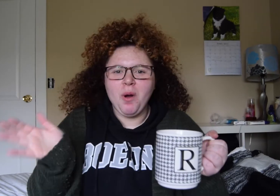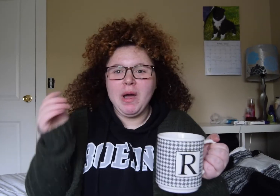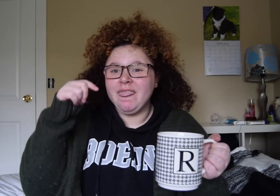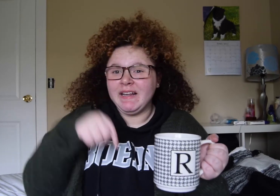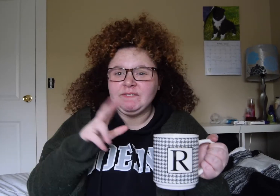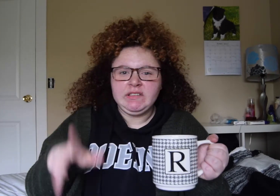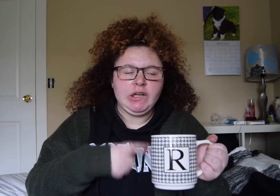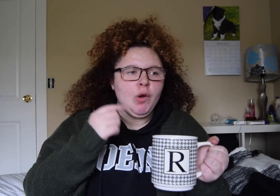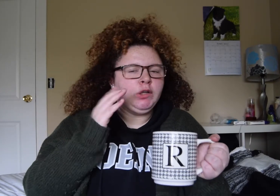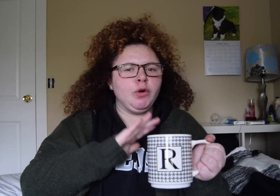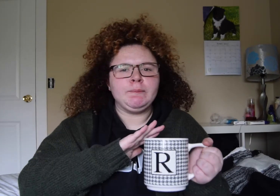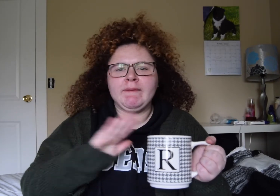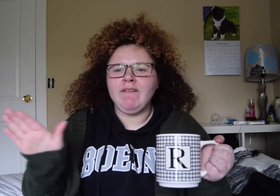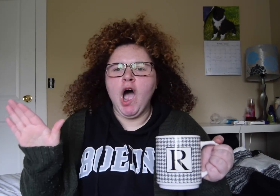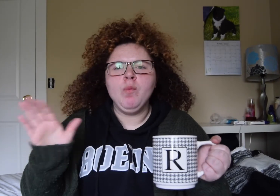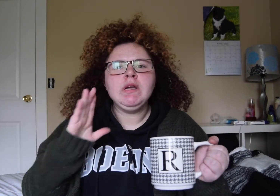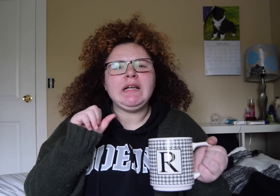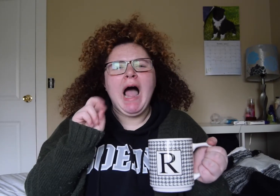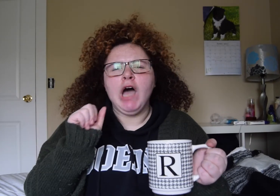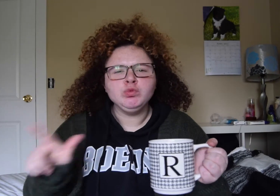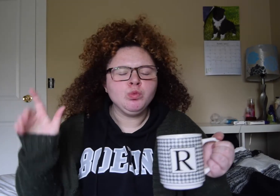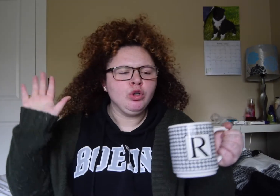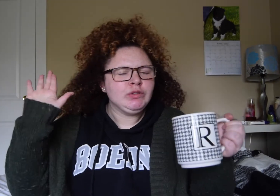So, in this video, it's going to be very casual